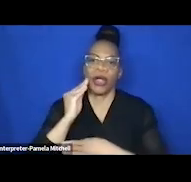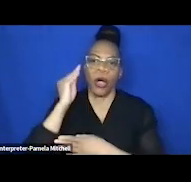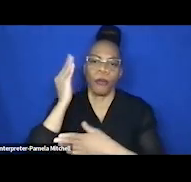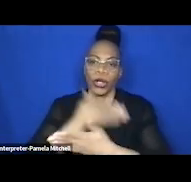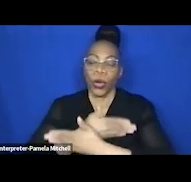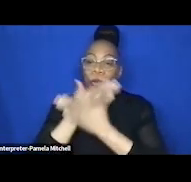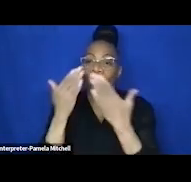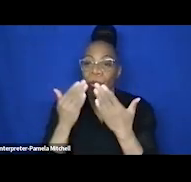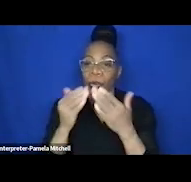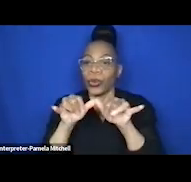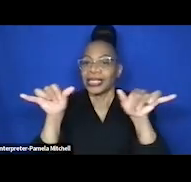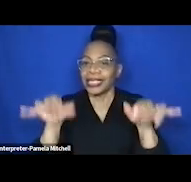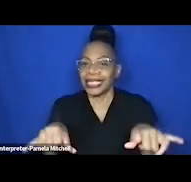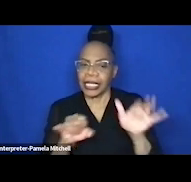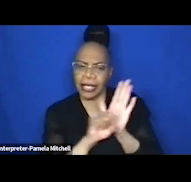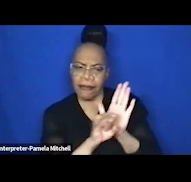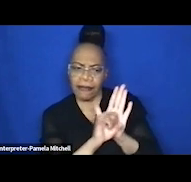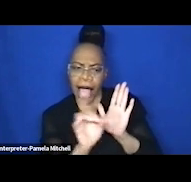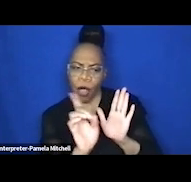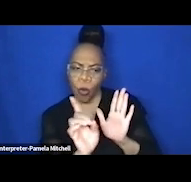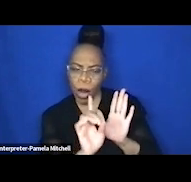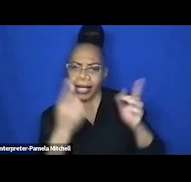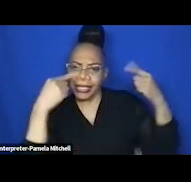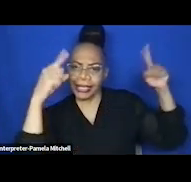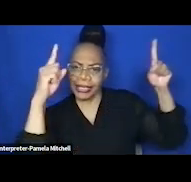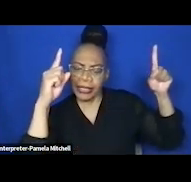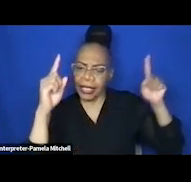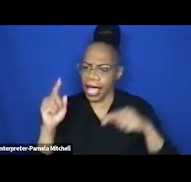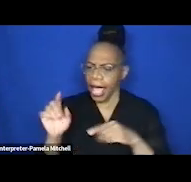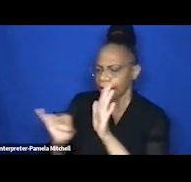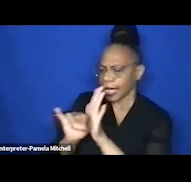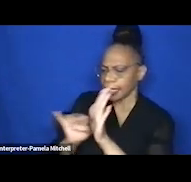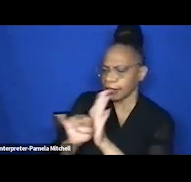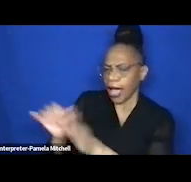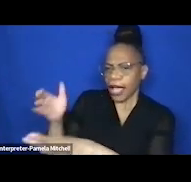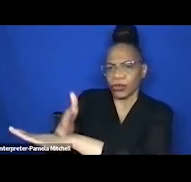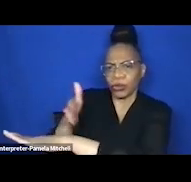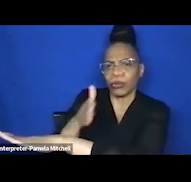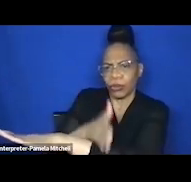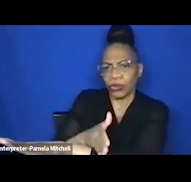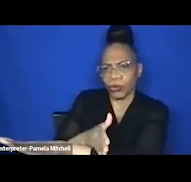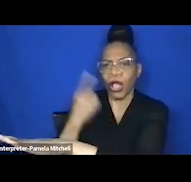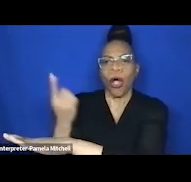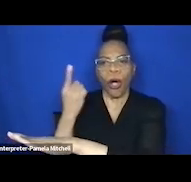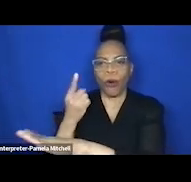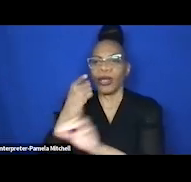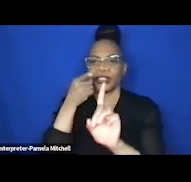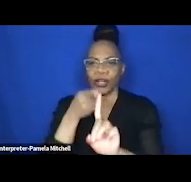and identifying where they can also still improve or just continue because we can always continue to improve. So the specific performance measure